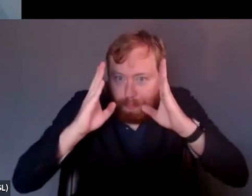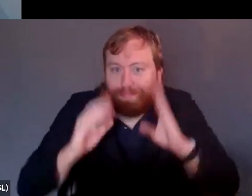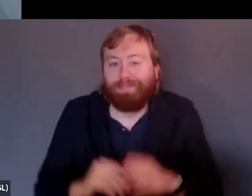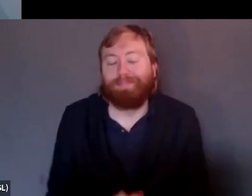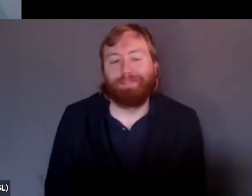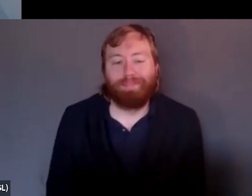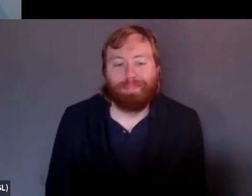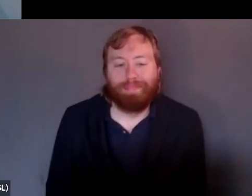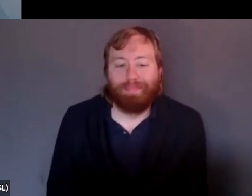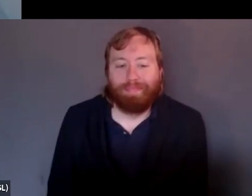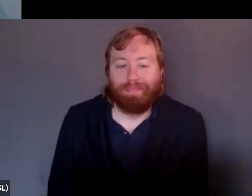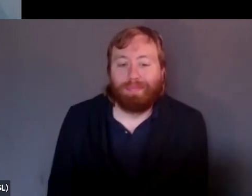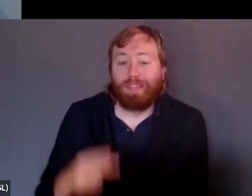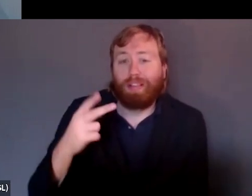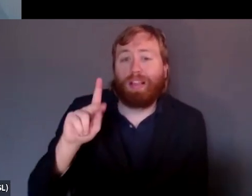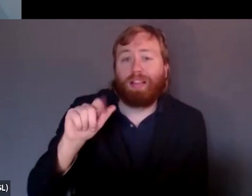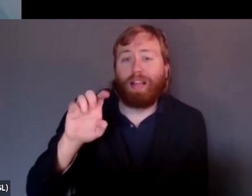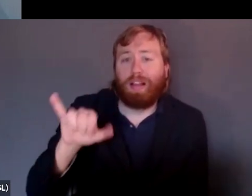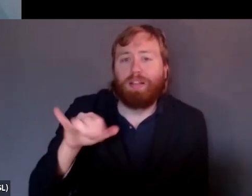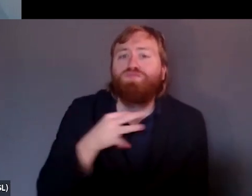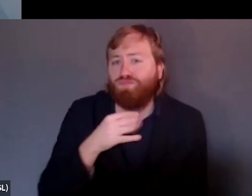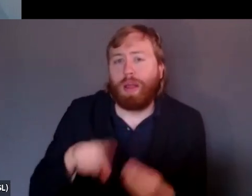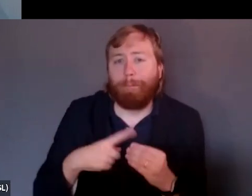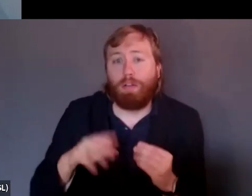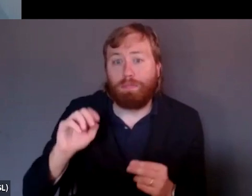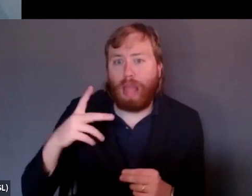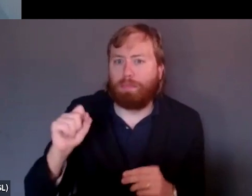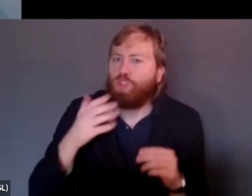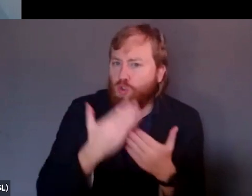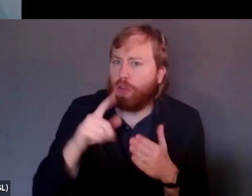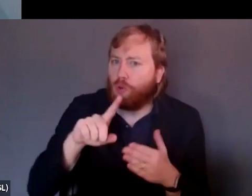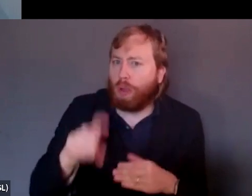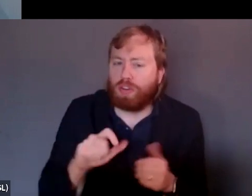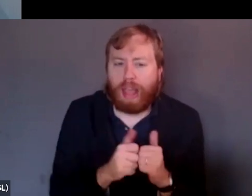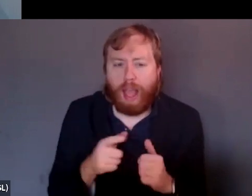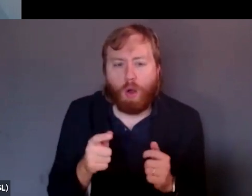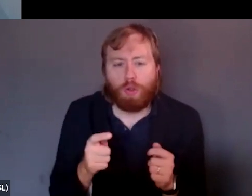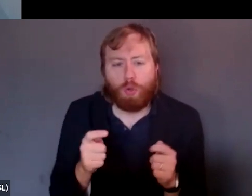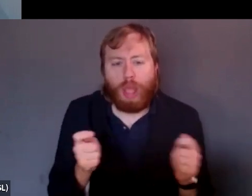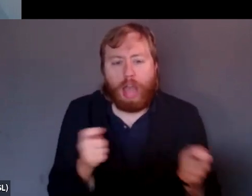She asked, how did you handle the accessibility of maps on the website? In particular, curious how you made the information available